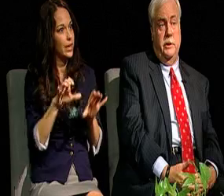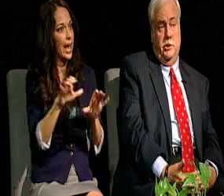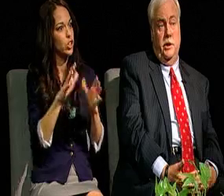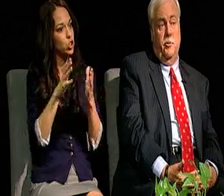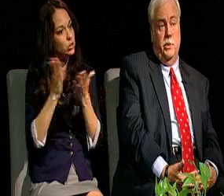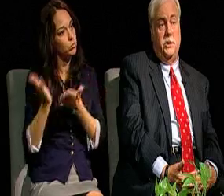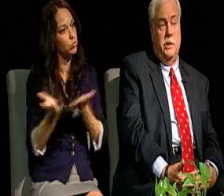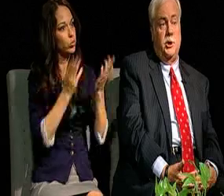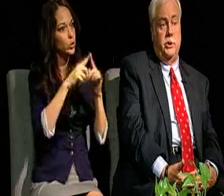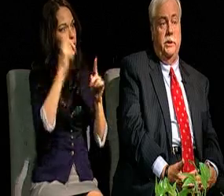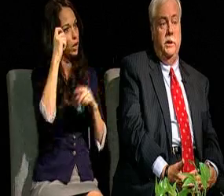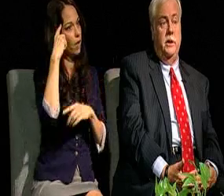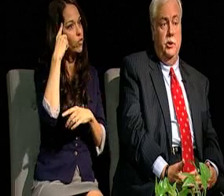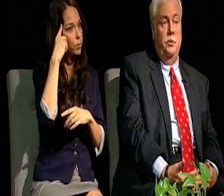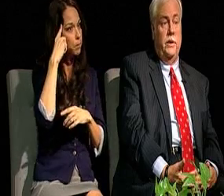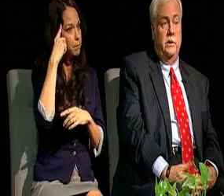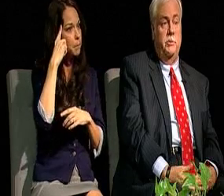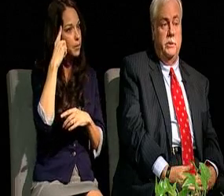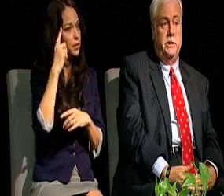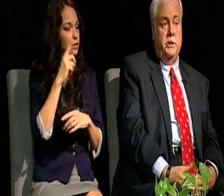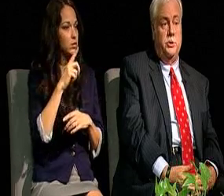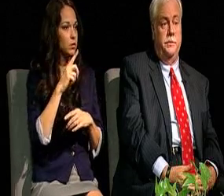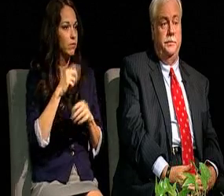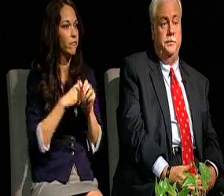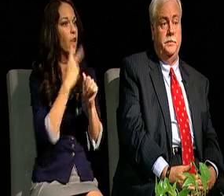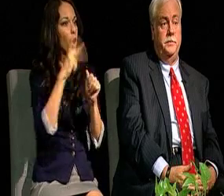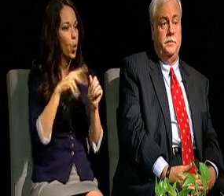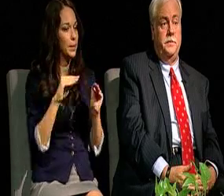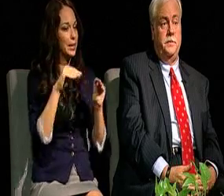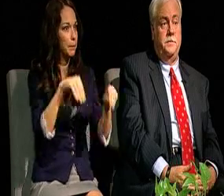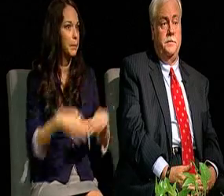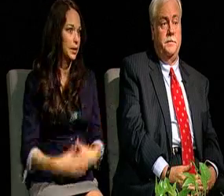and to the government to actually do final implementation.